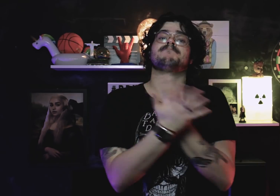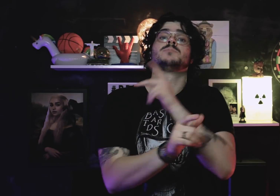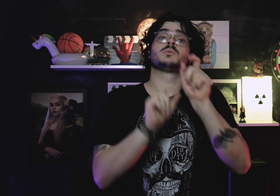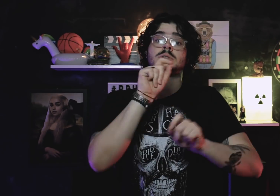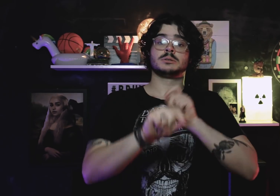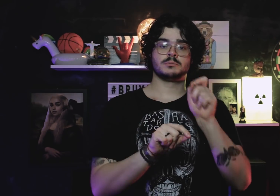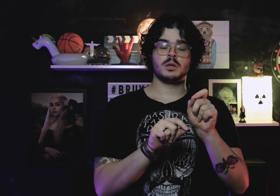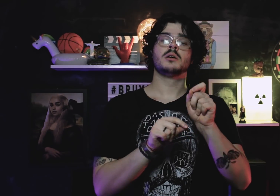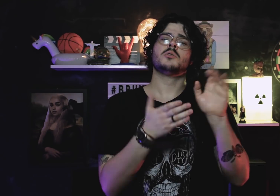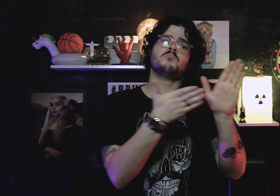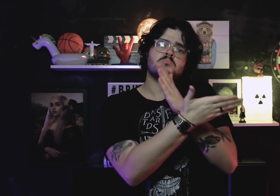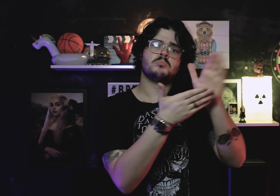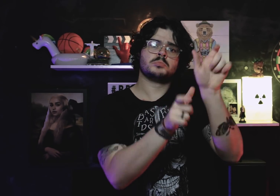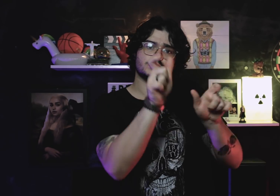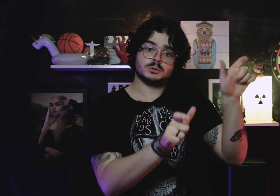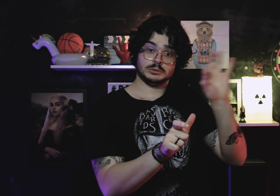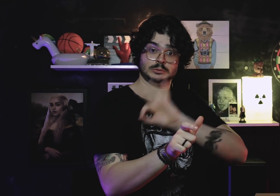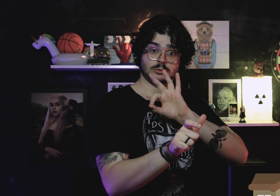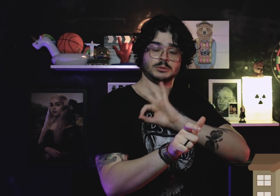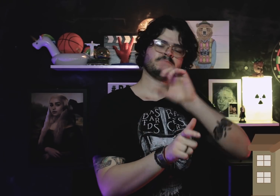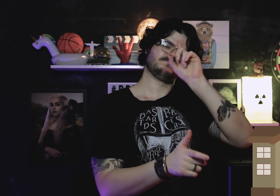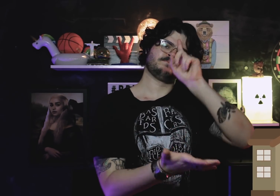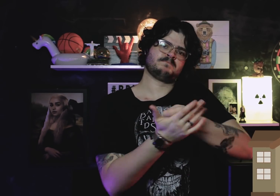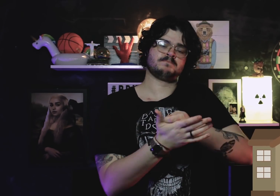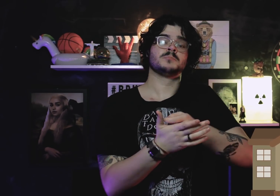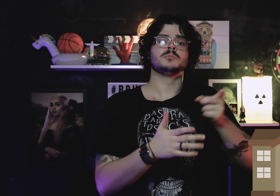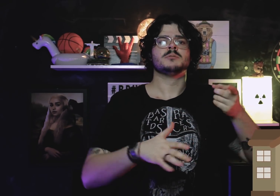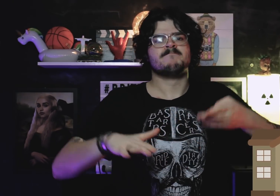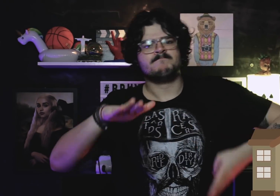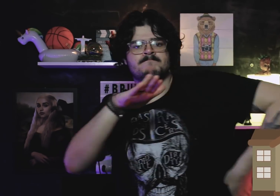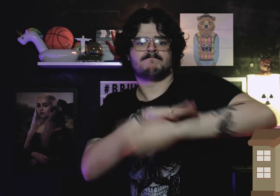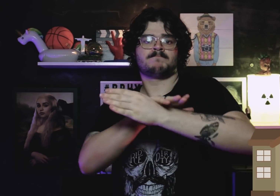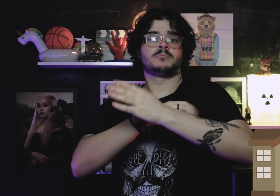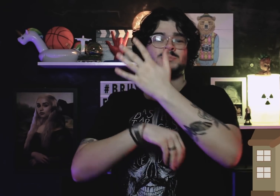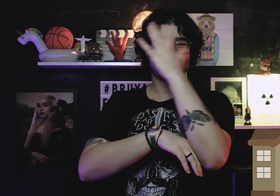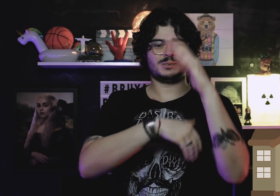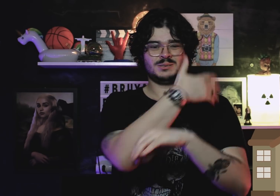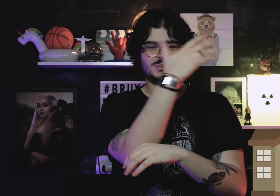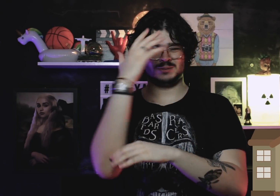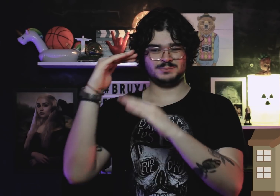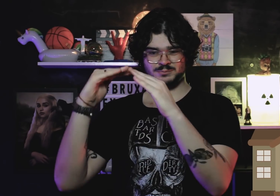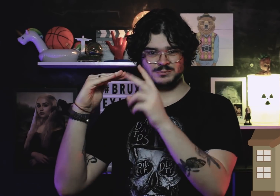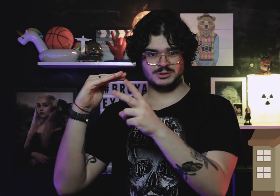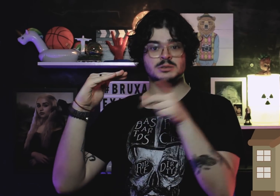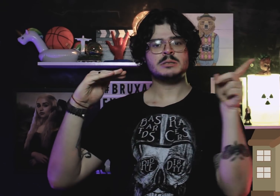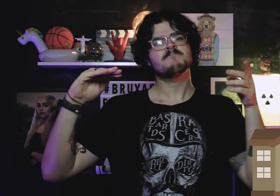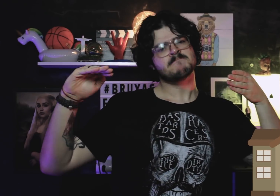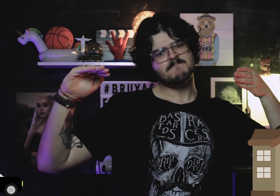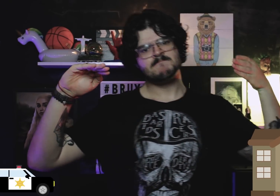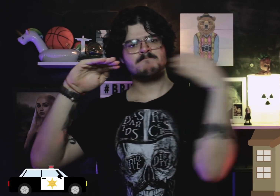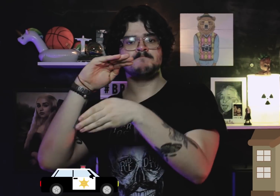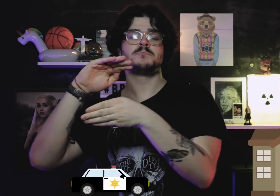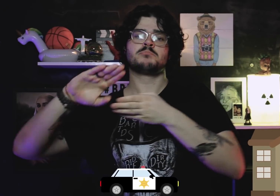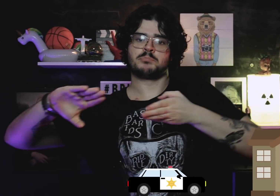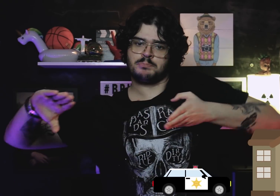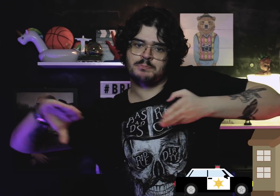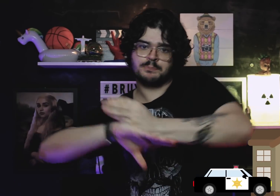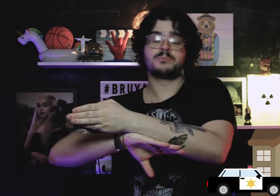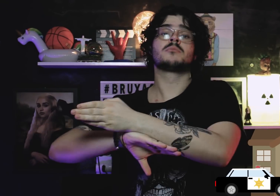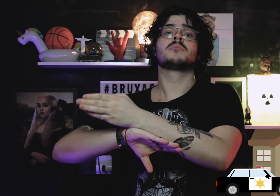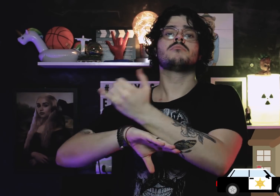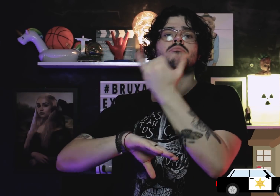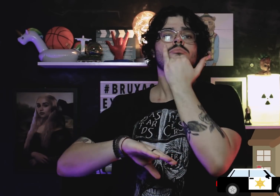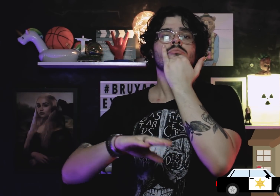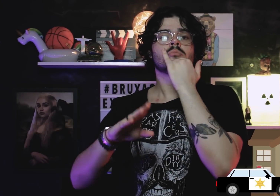Then, there was a police raid on the house